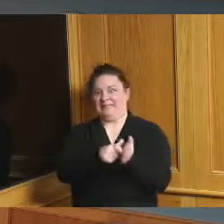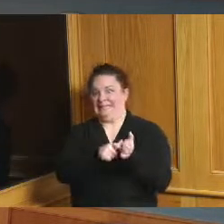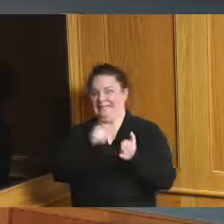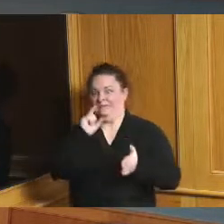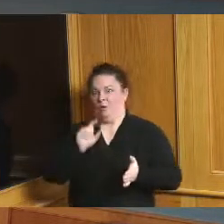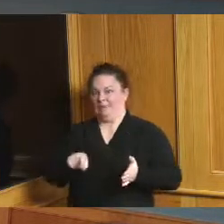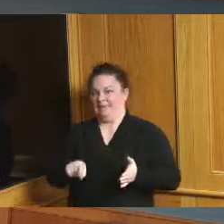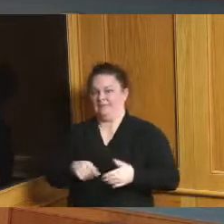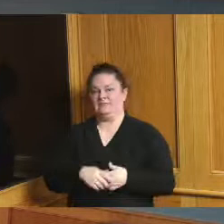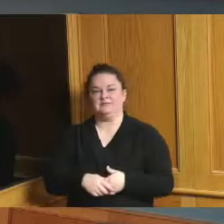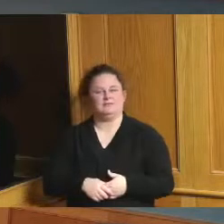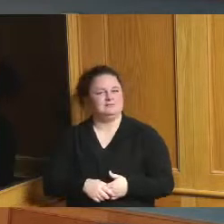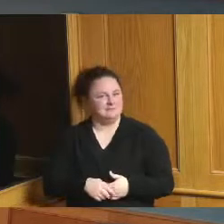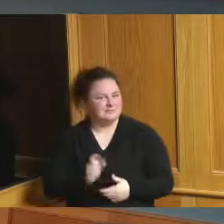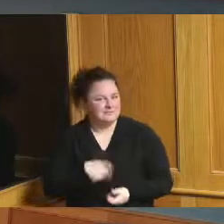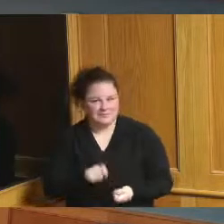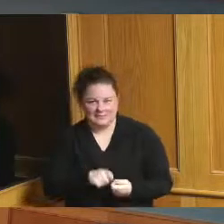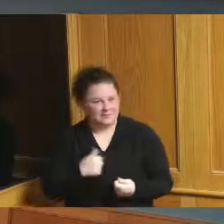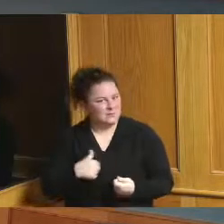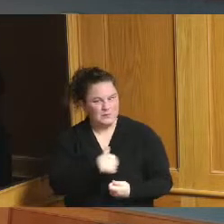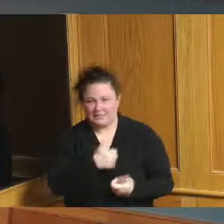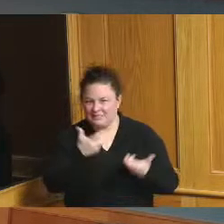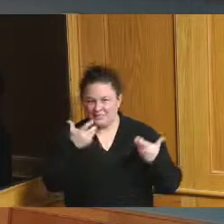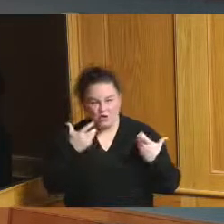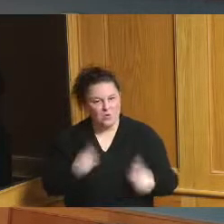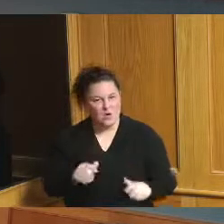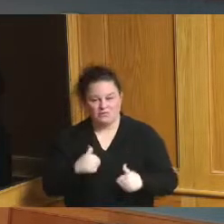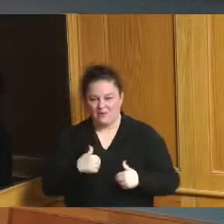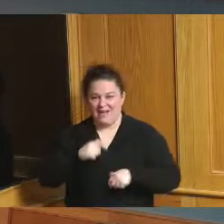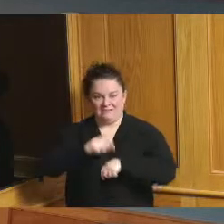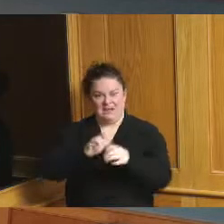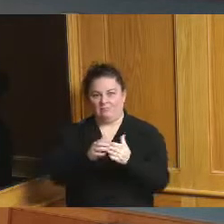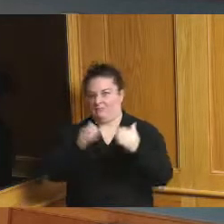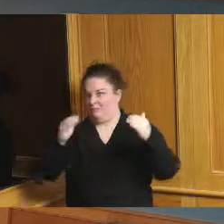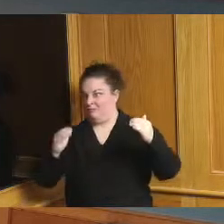we don't want to have any period of time when there's not someone down in the clerk's office